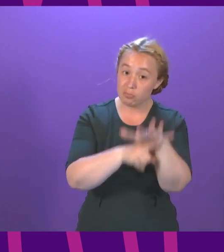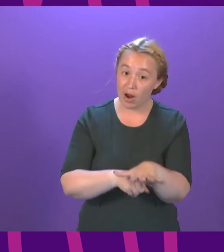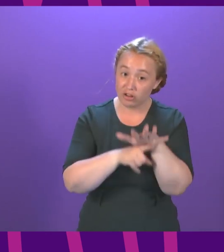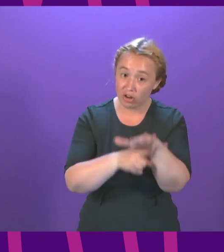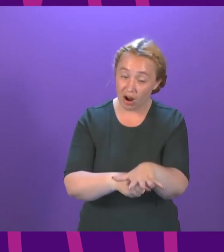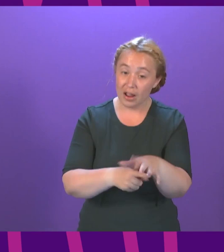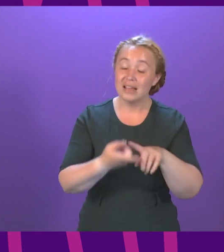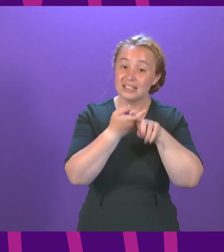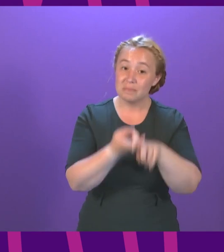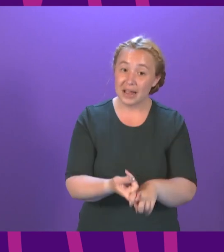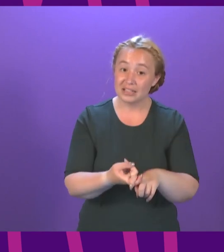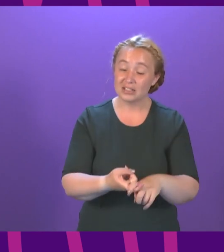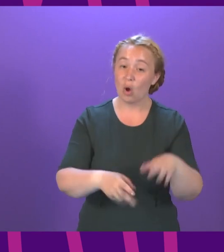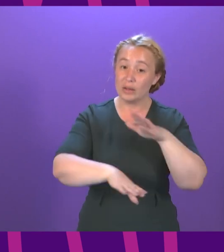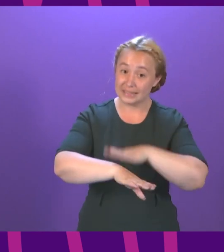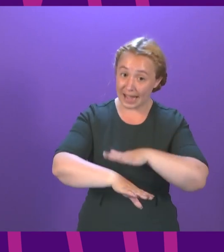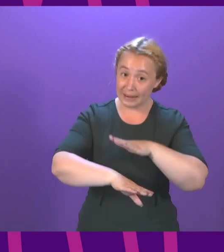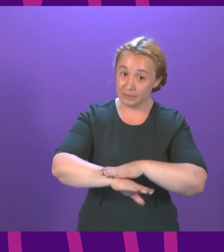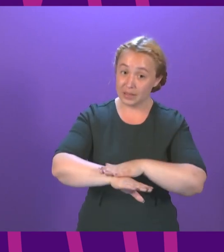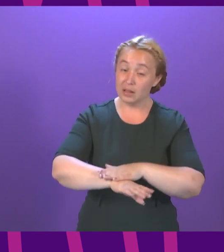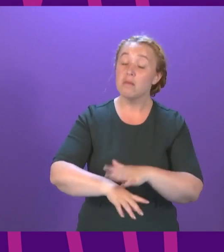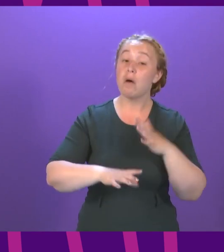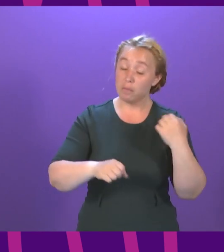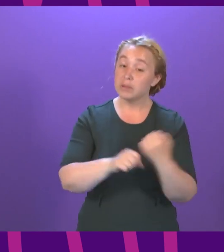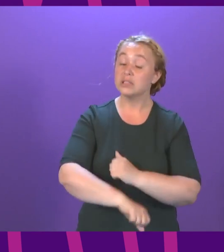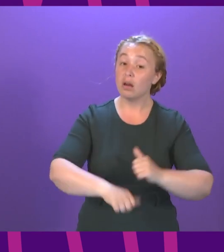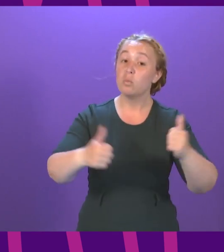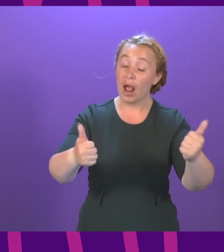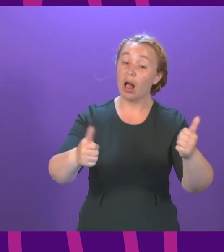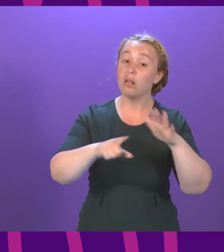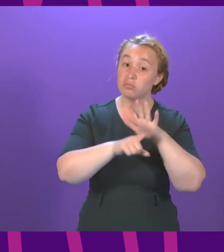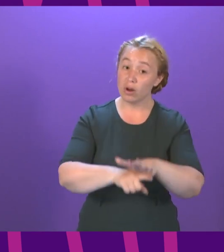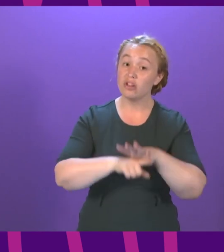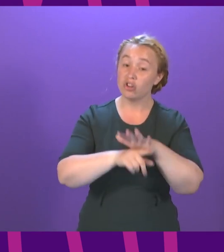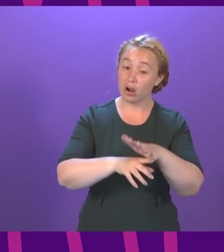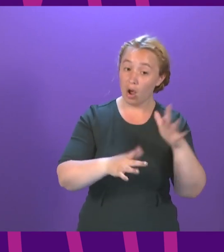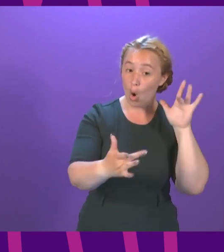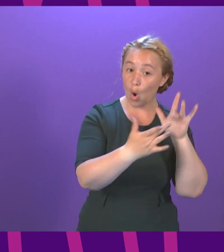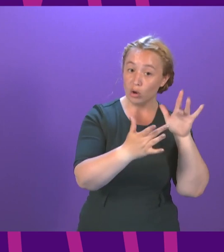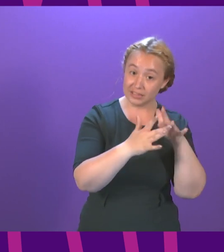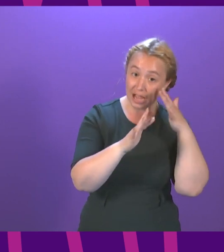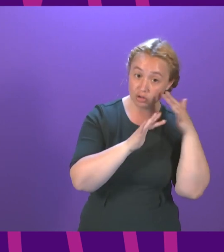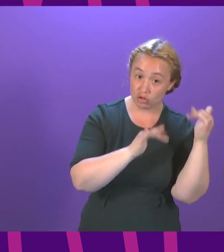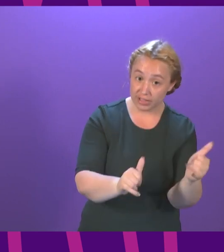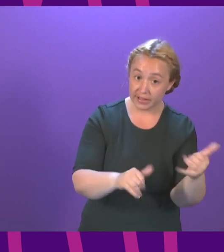times for test results—although those have stood up well—and, secondly, with regard to contact tracing. I have set out already the work that we are doing to ensure that the protect function of